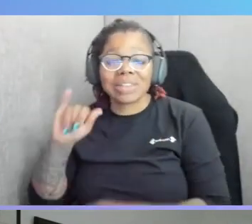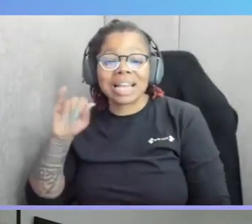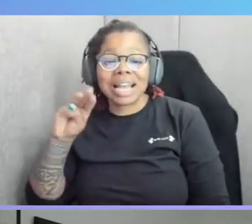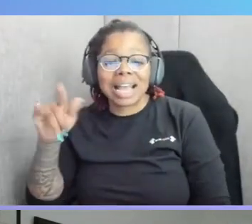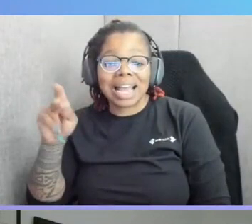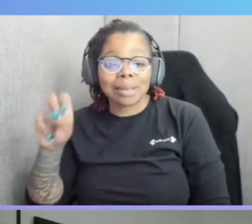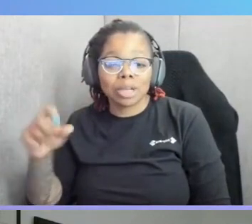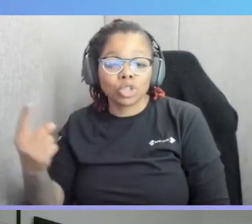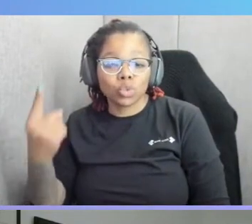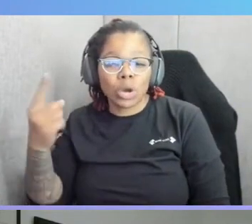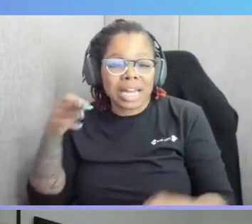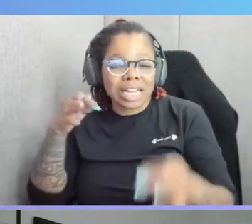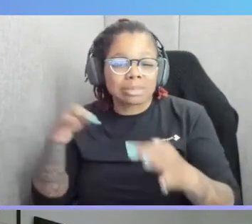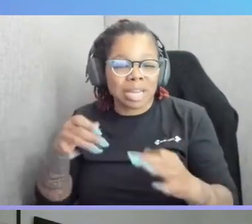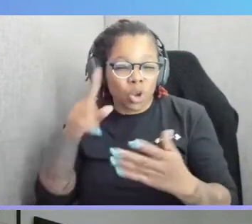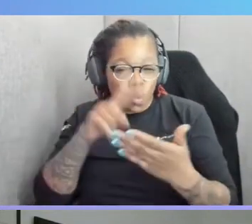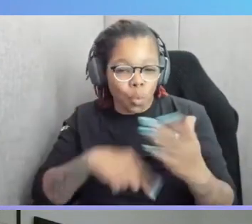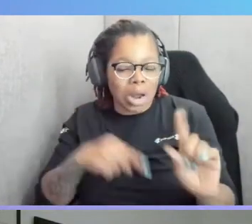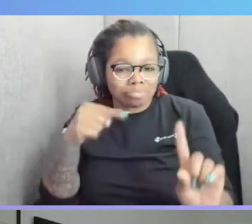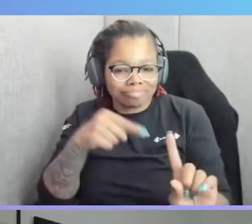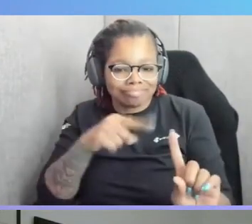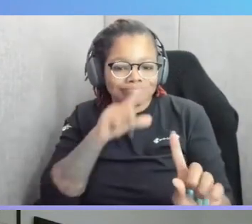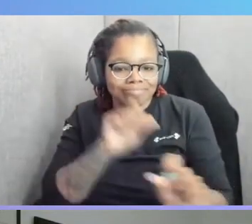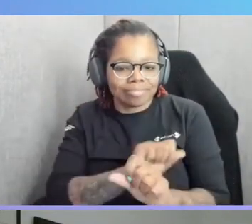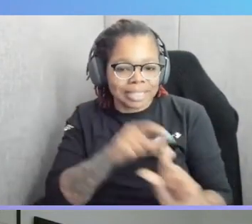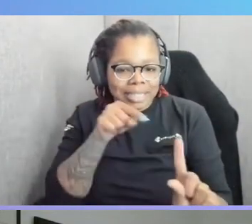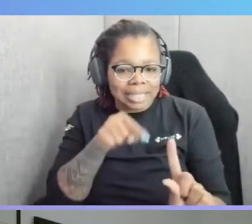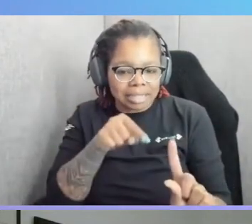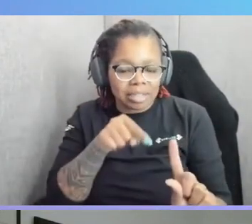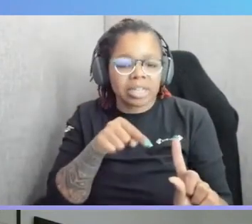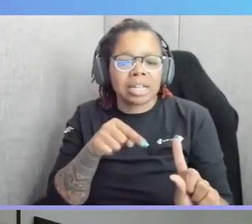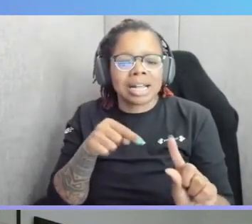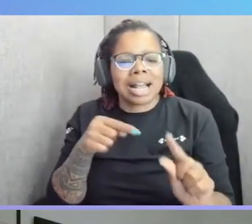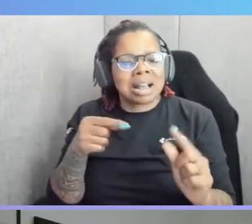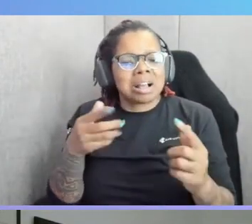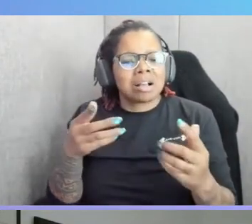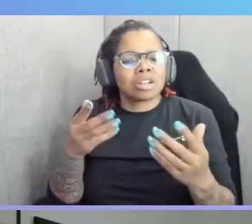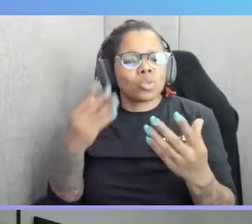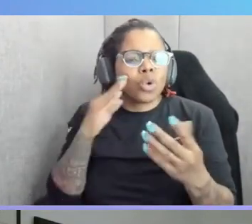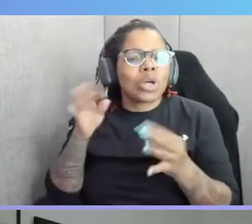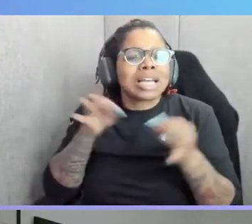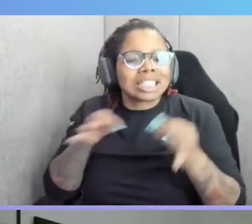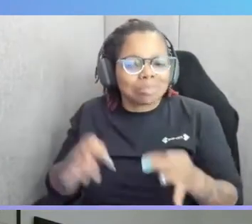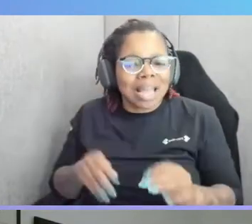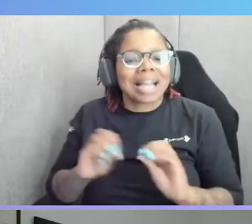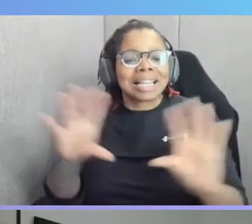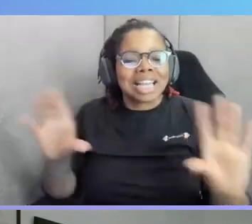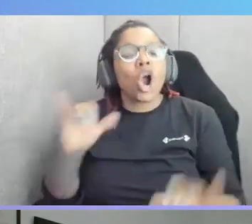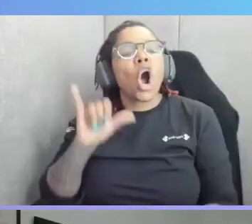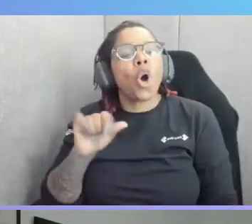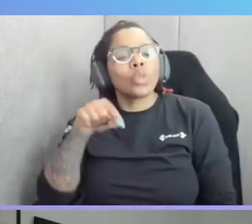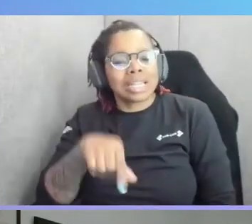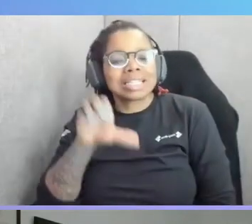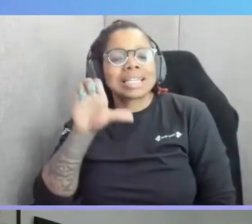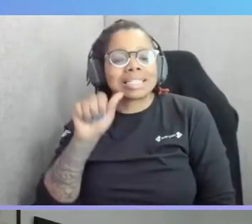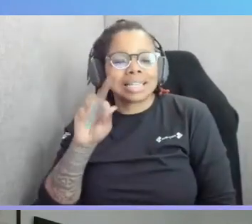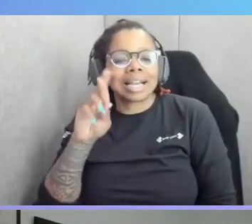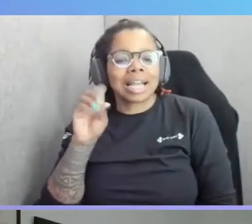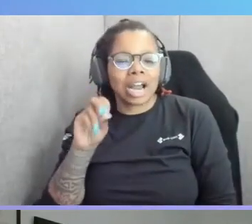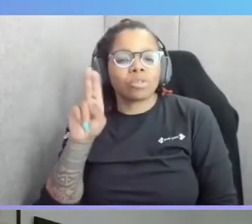about the image is part of, uh, giving the overall carousel context. So those were good guidance. Um, not surprised, but